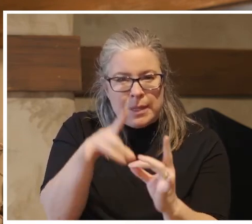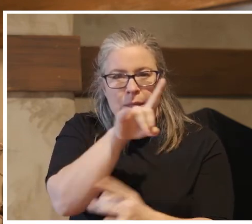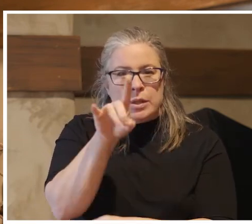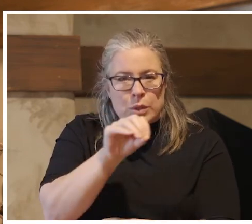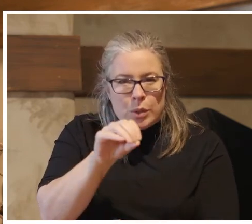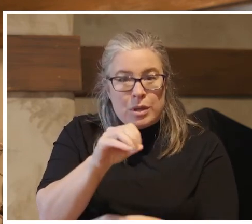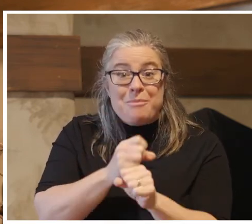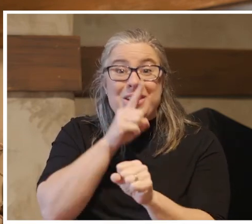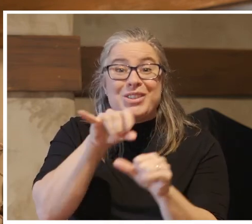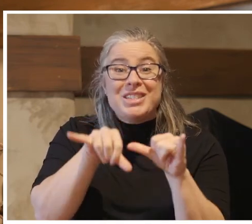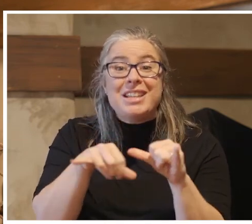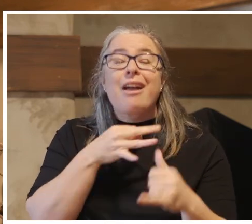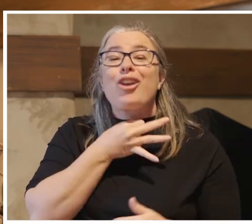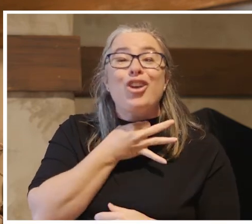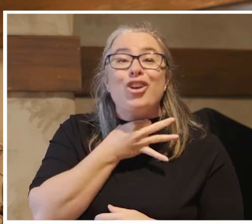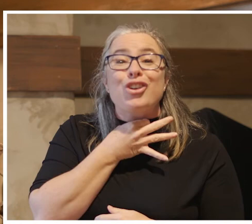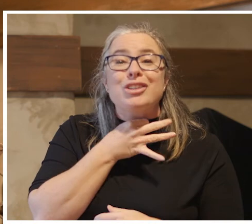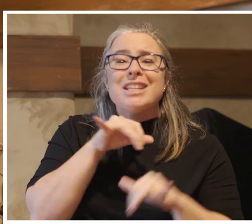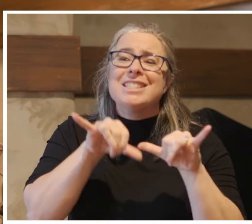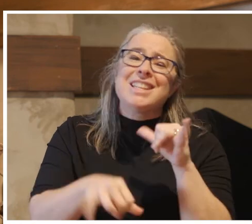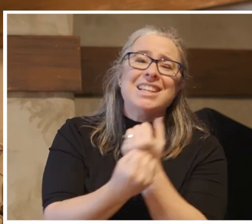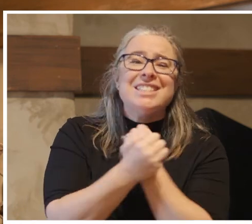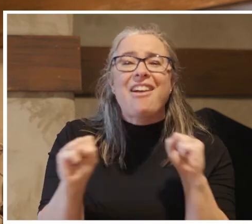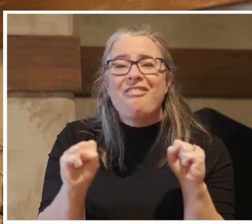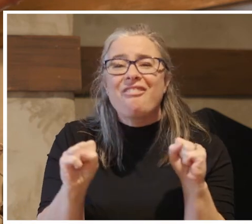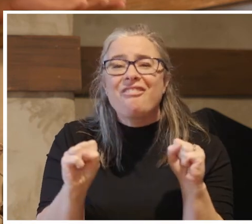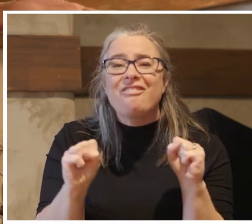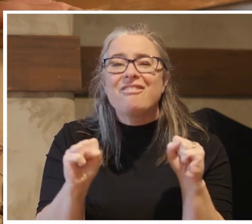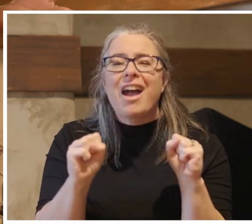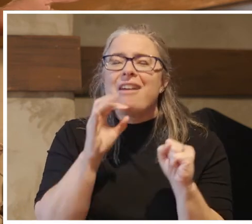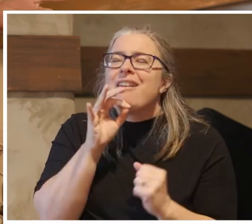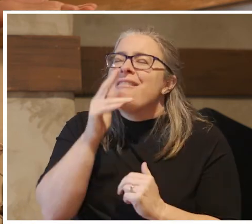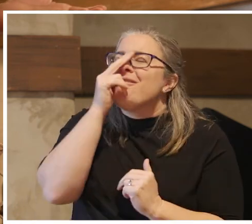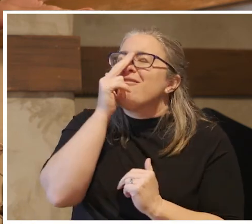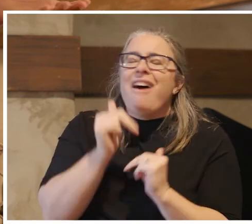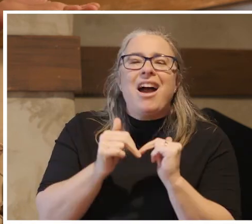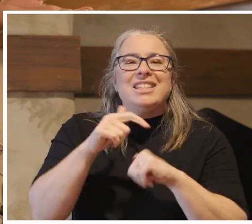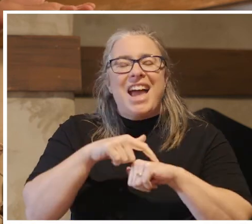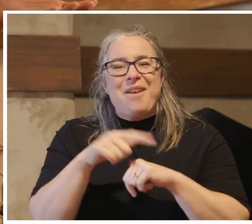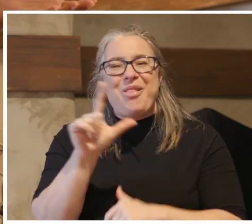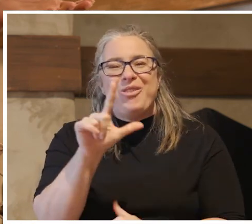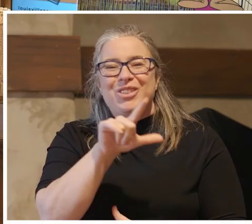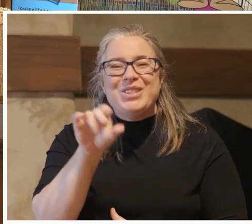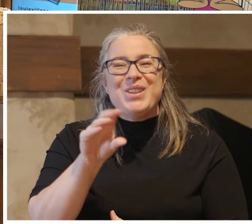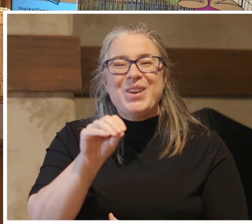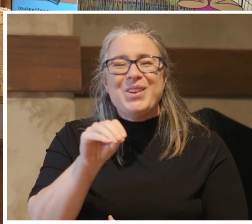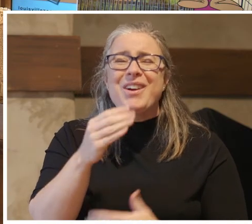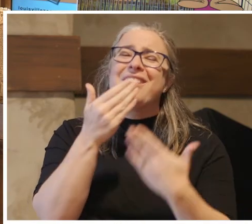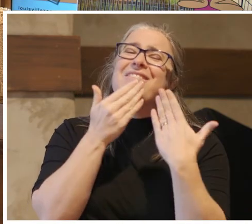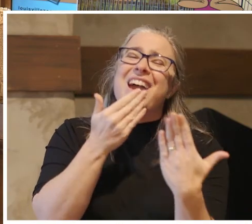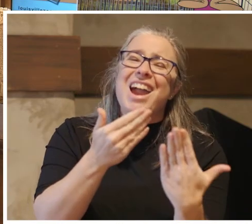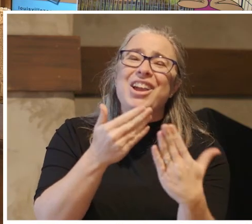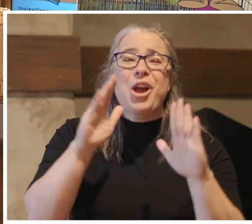Make sure to stay curious, stay safe, and have a fun time at Louisville Zoo! Thank you, and bye!